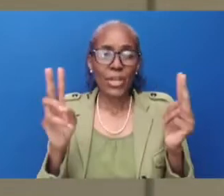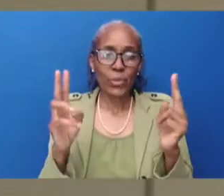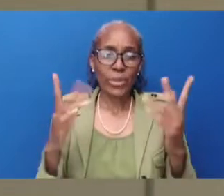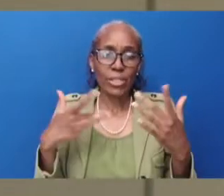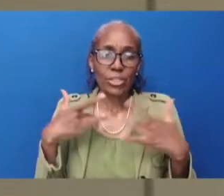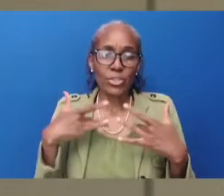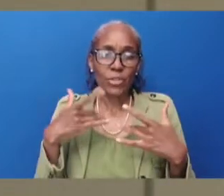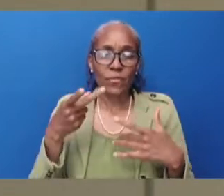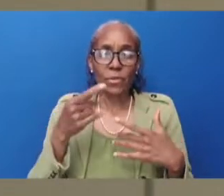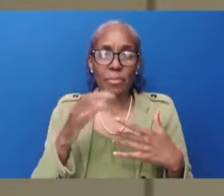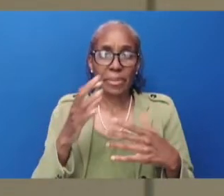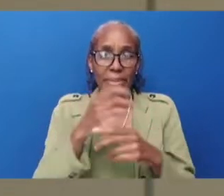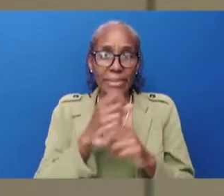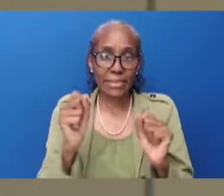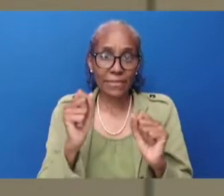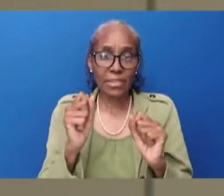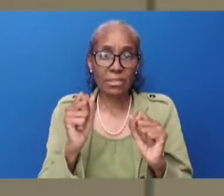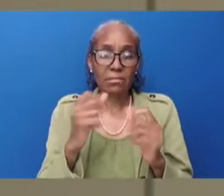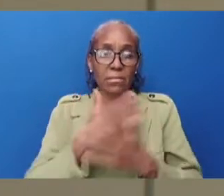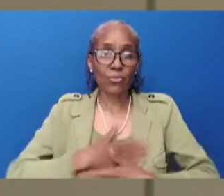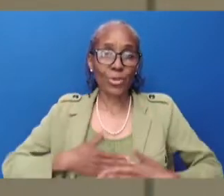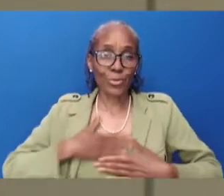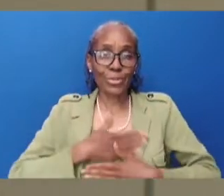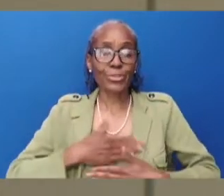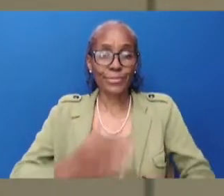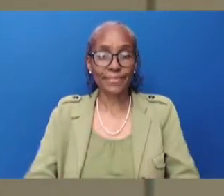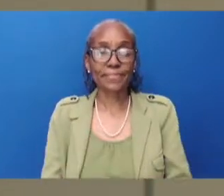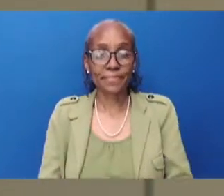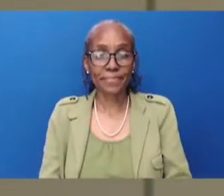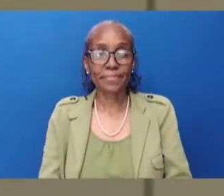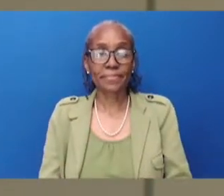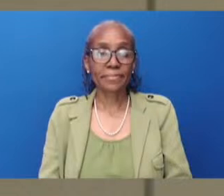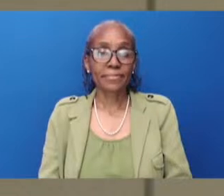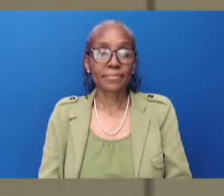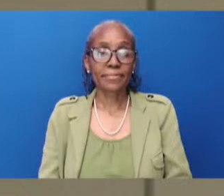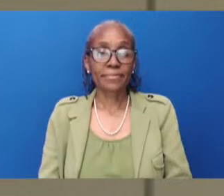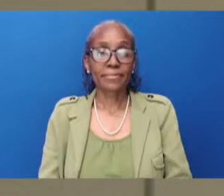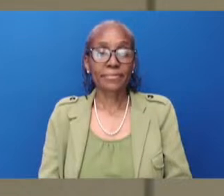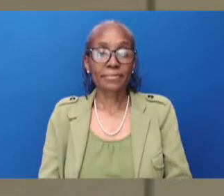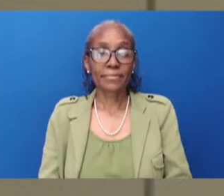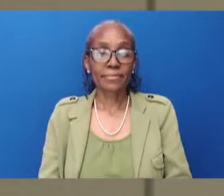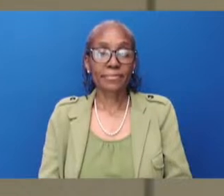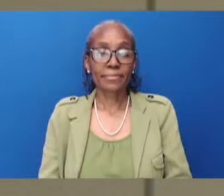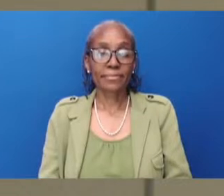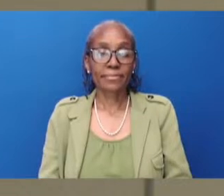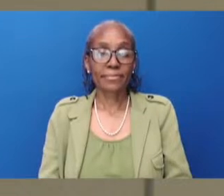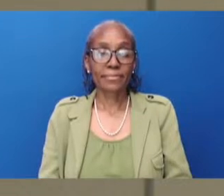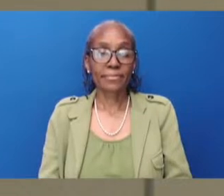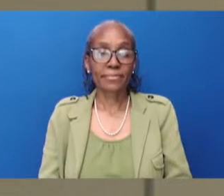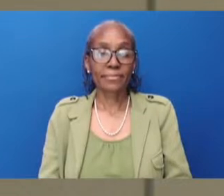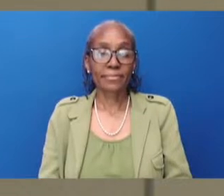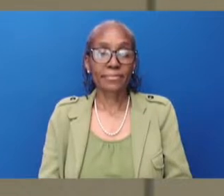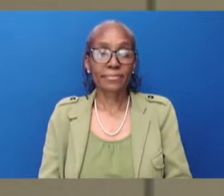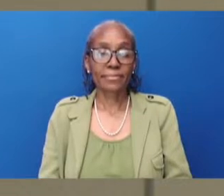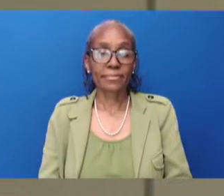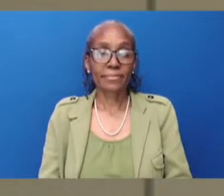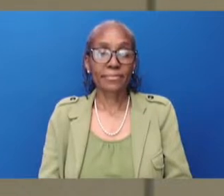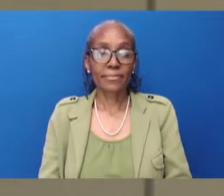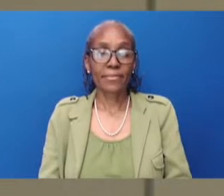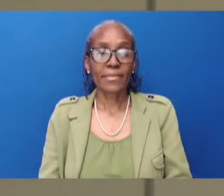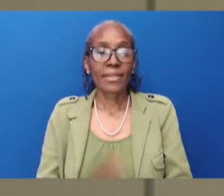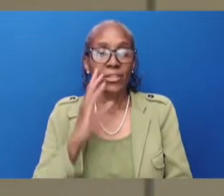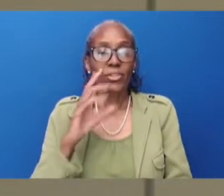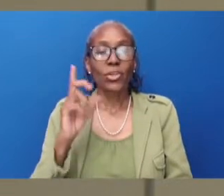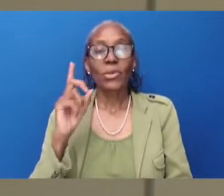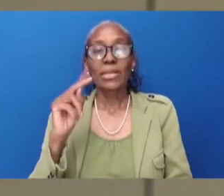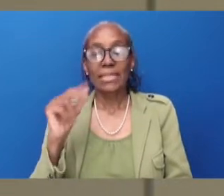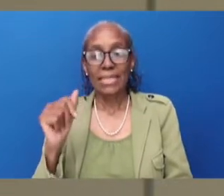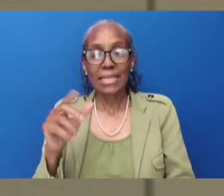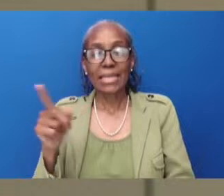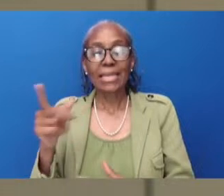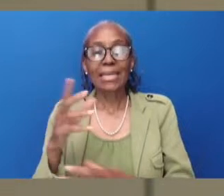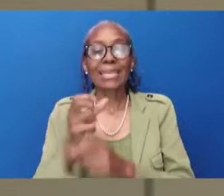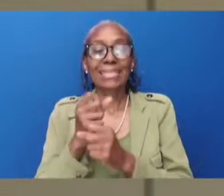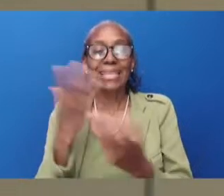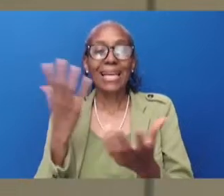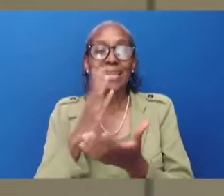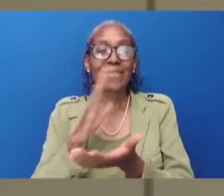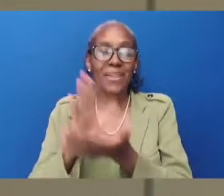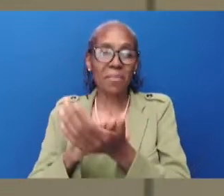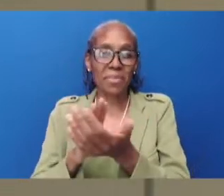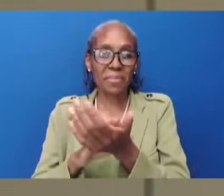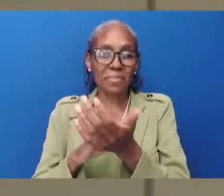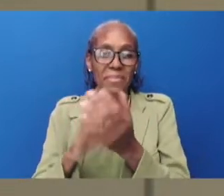BUT IT'S STILL VERY CONCERNING